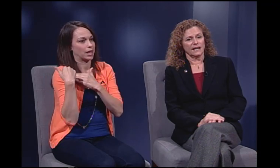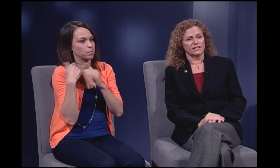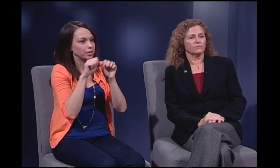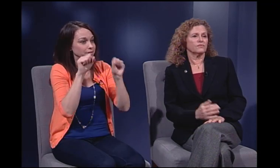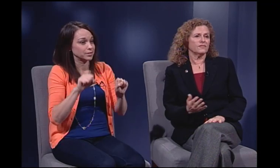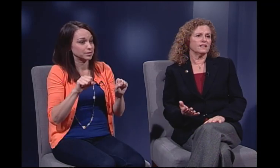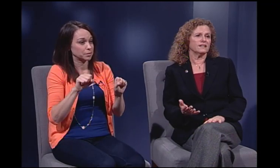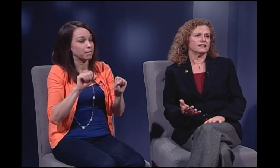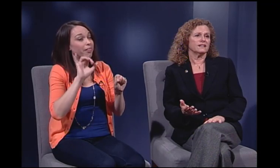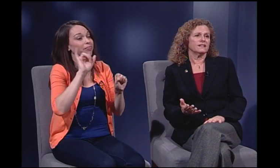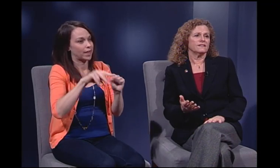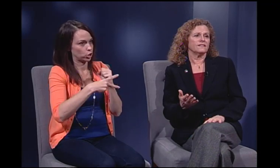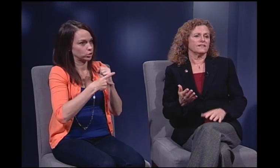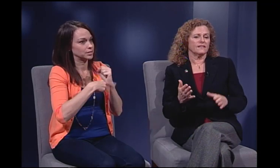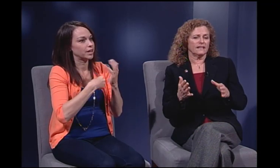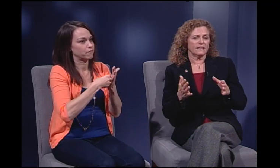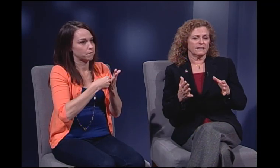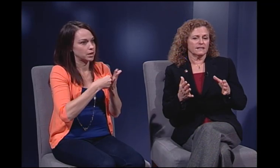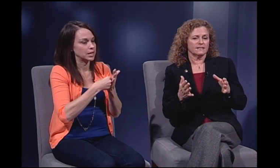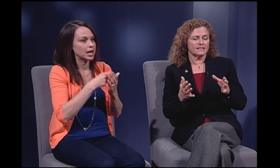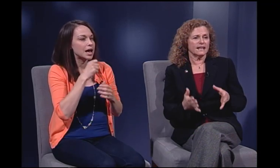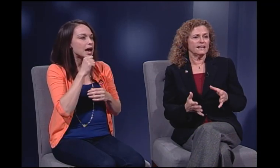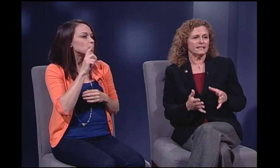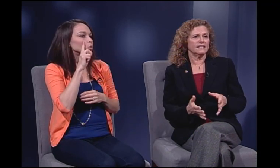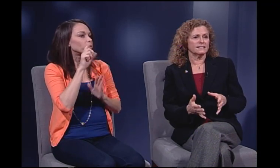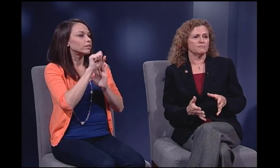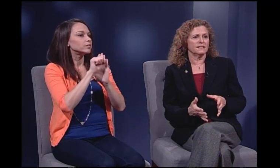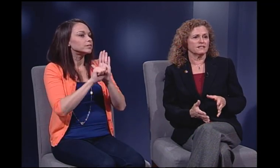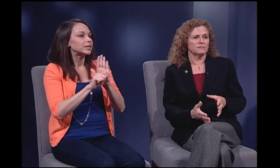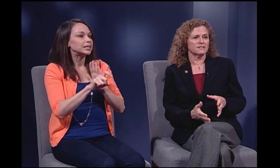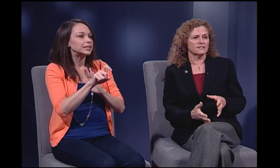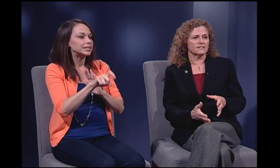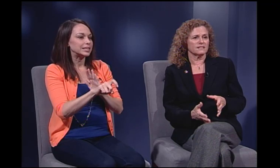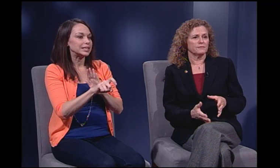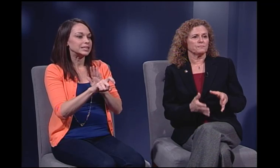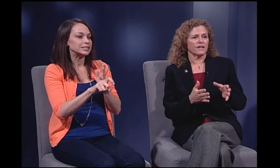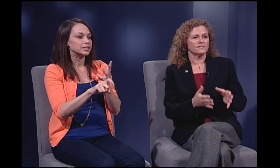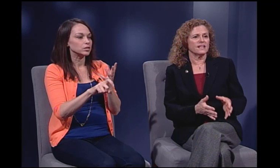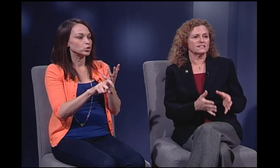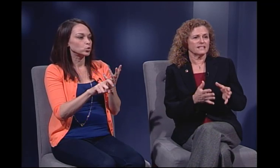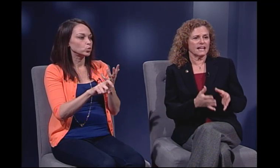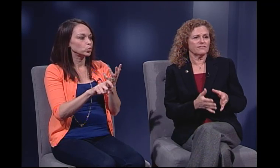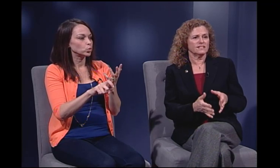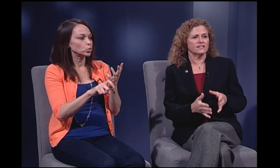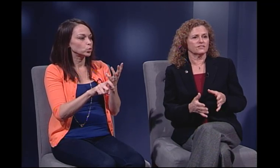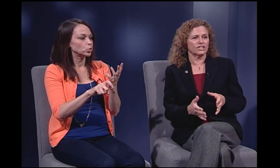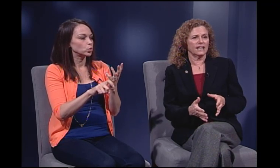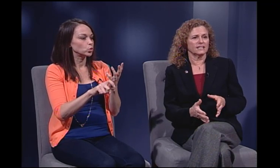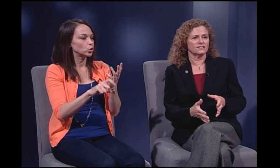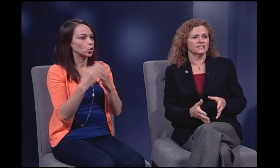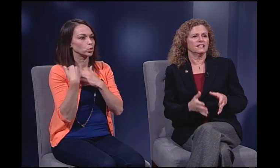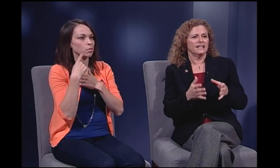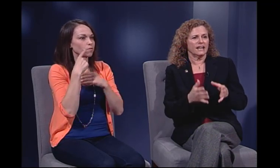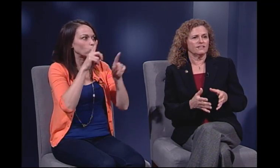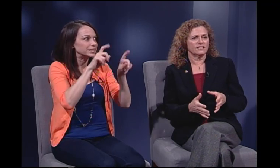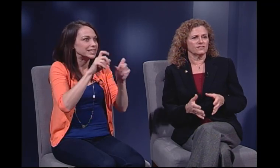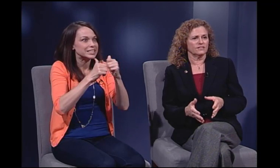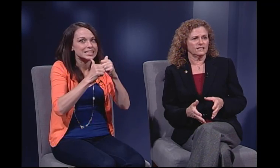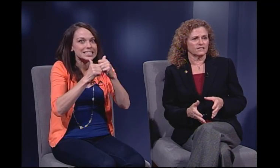I don't think that the state needs to be in the business of testing every single child, every single year